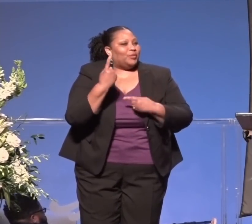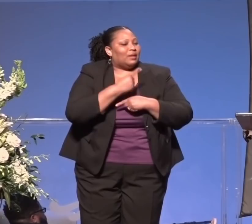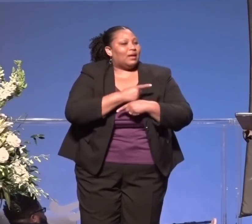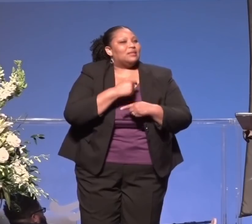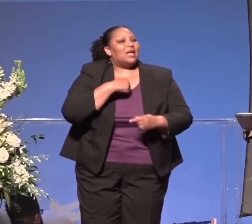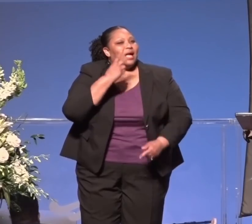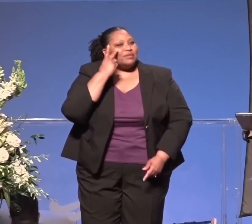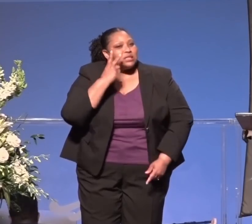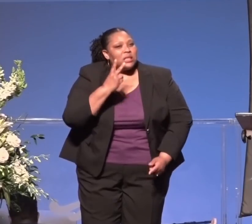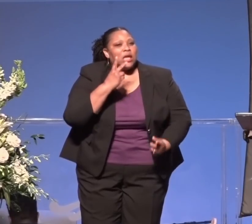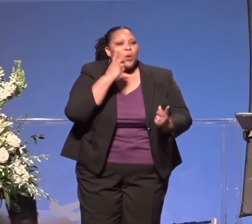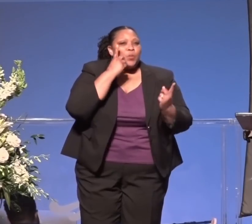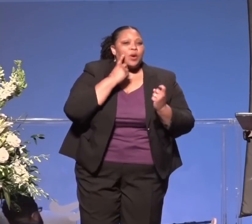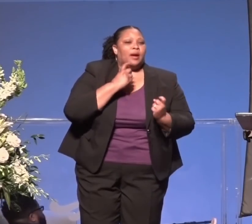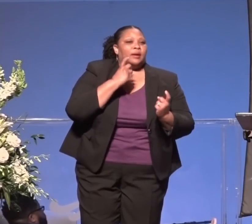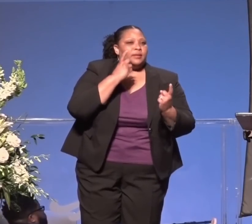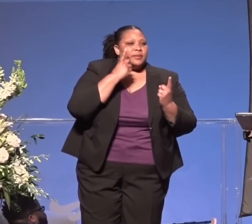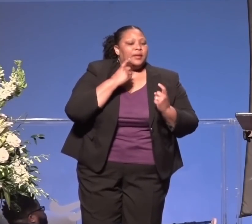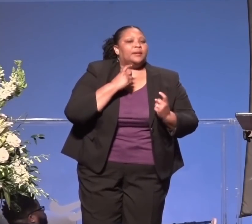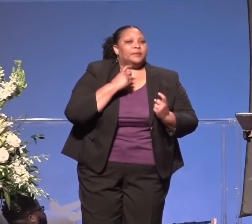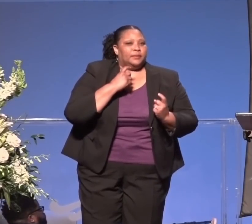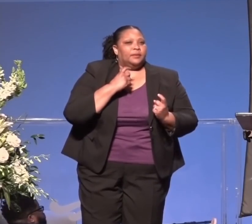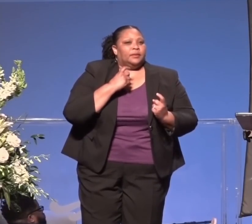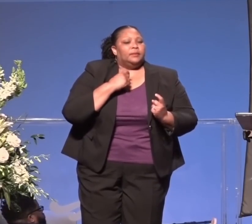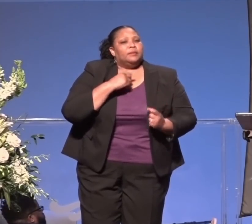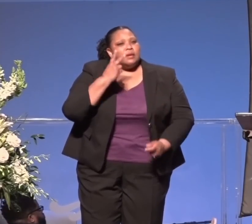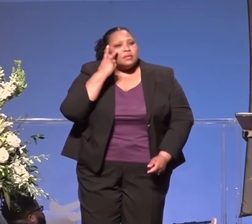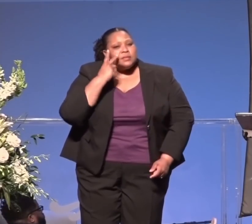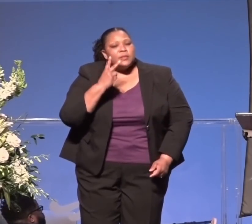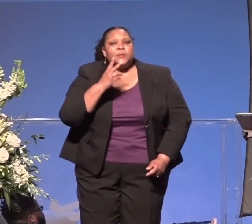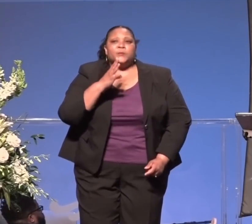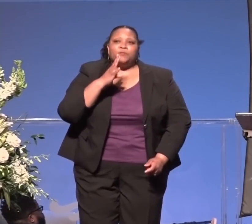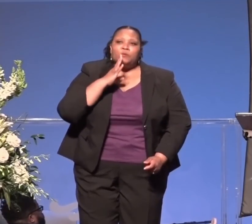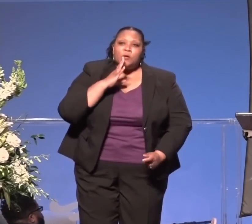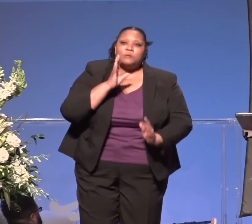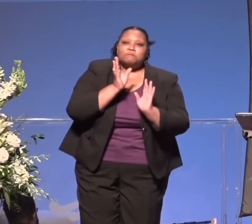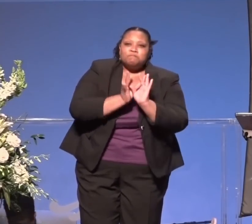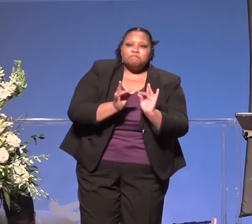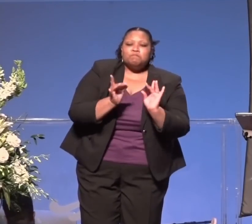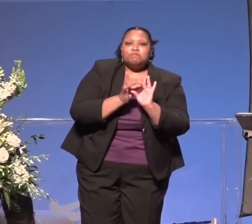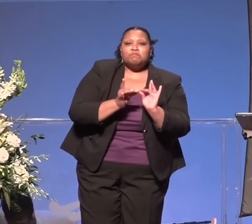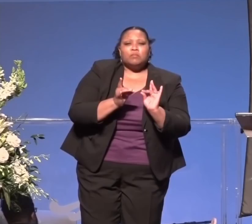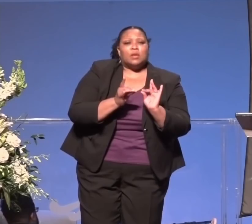I’VE GOTTEN TO KNOW SOME OF THE FAMILY OVER THE LAST FEW DAYS.